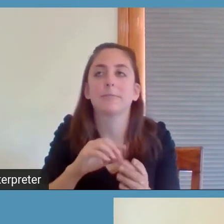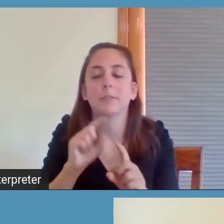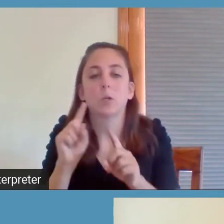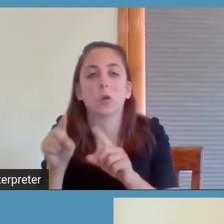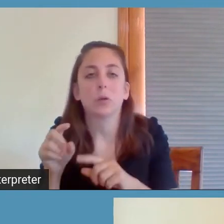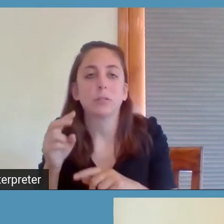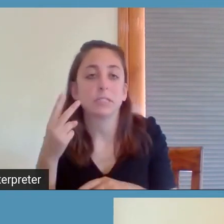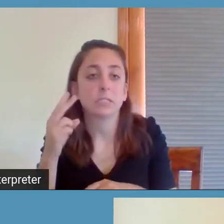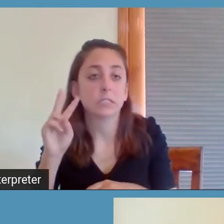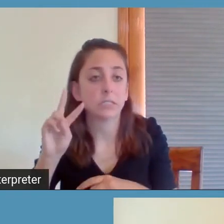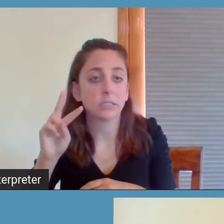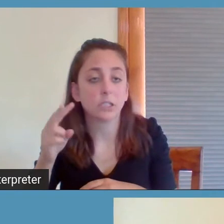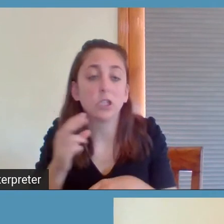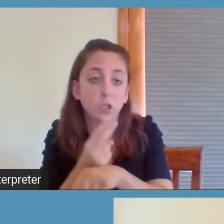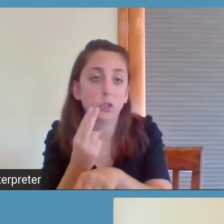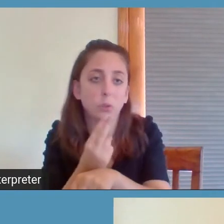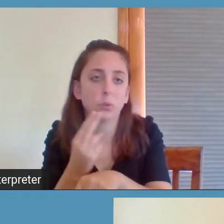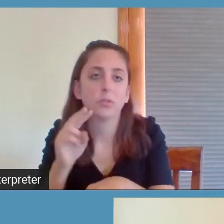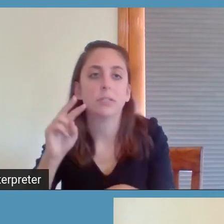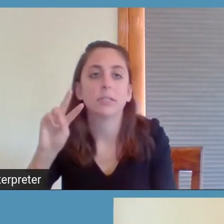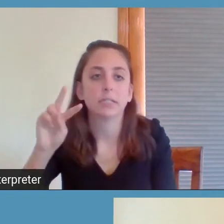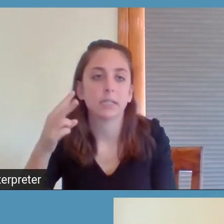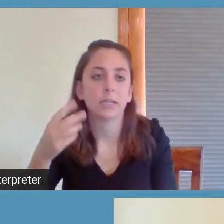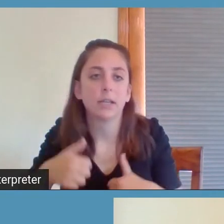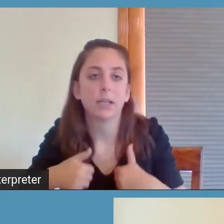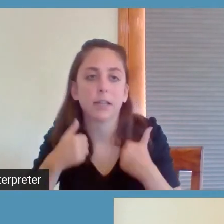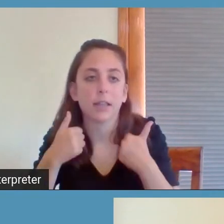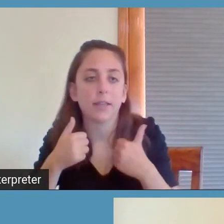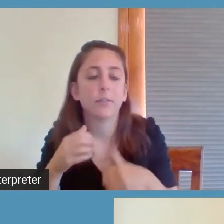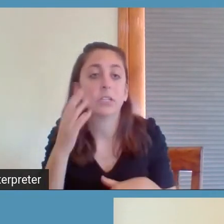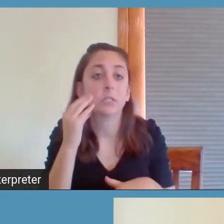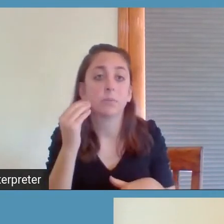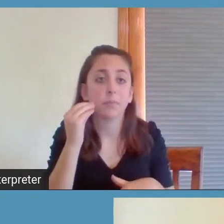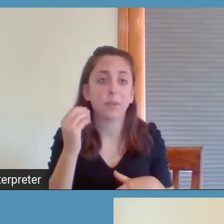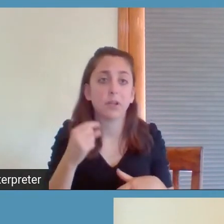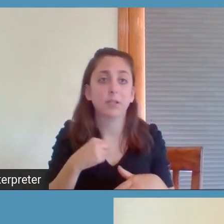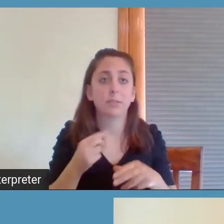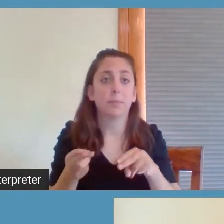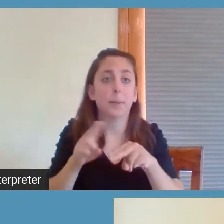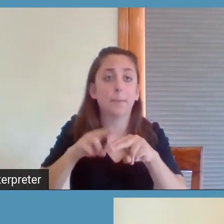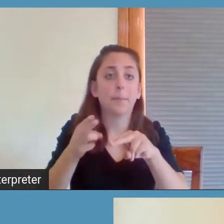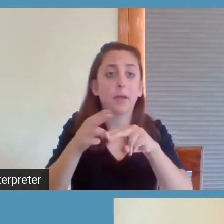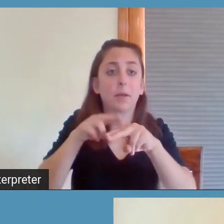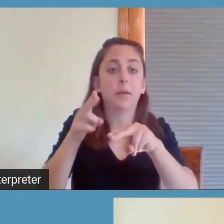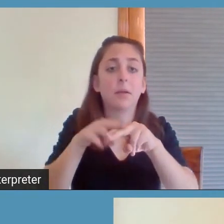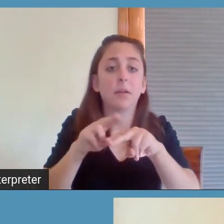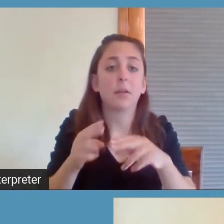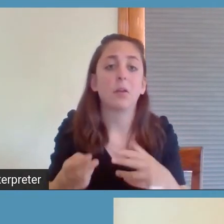i gained from experience of putting in a show to experiencing uh second life was i could use that